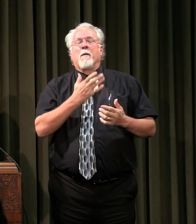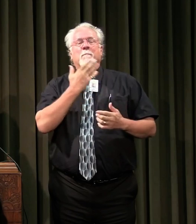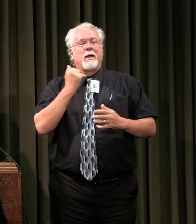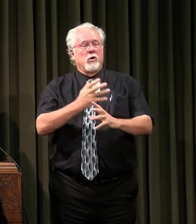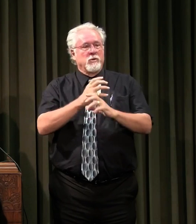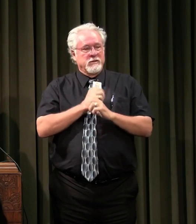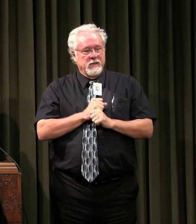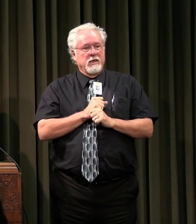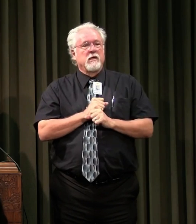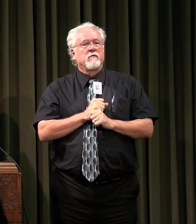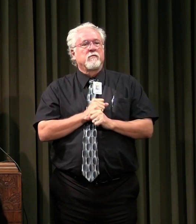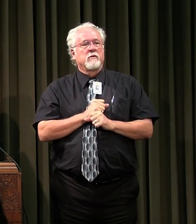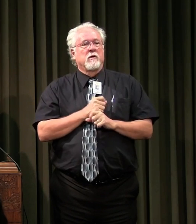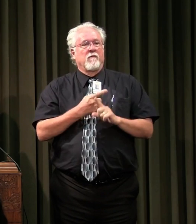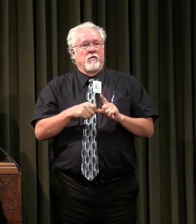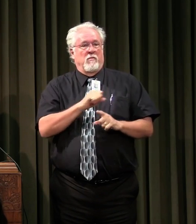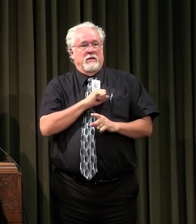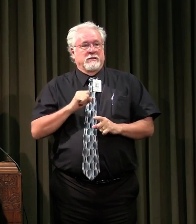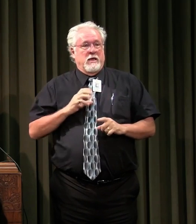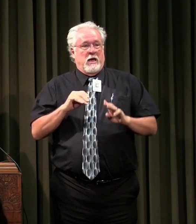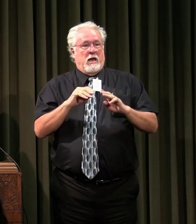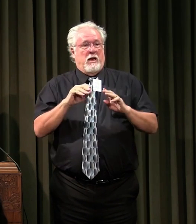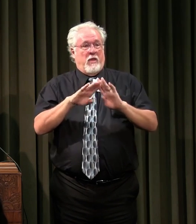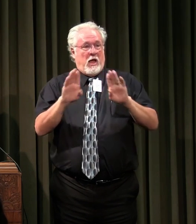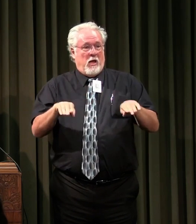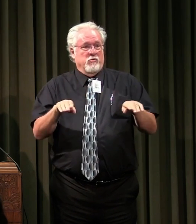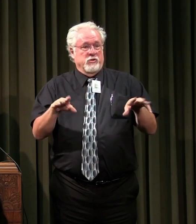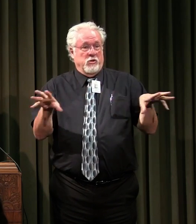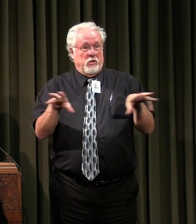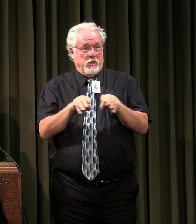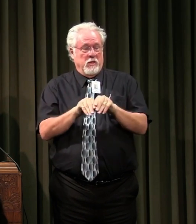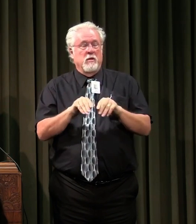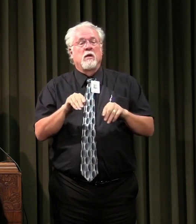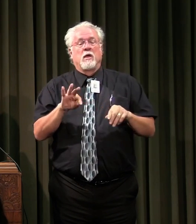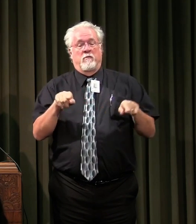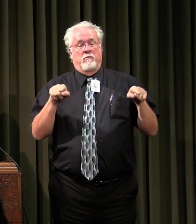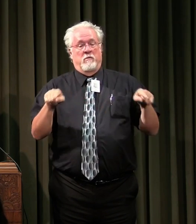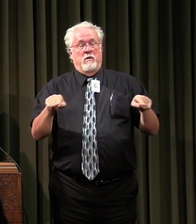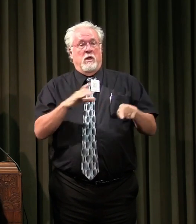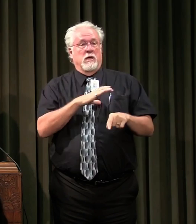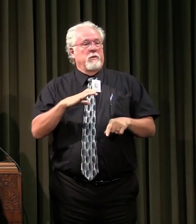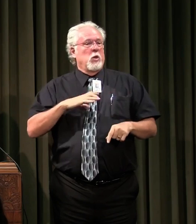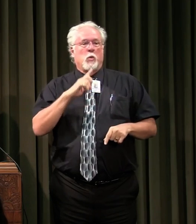by the Senate and House as a whole and those committees don't really reflect up